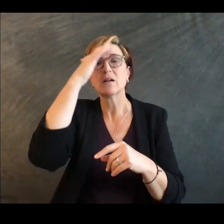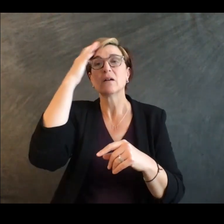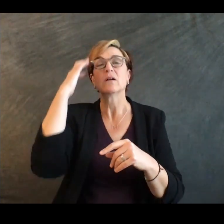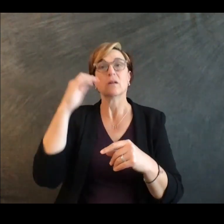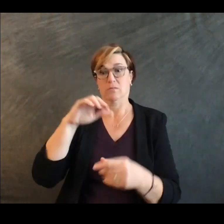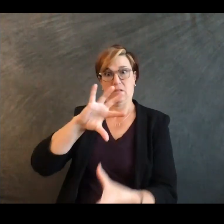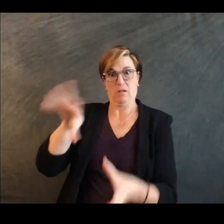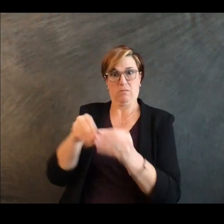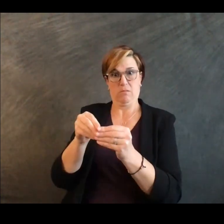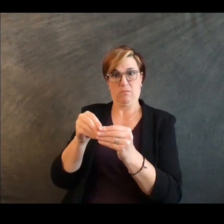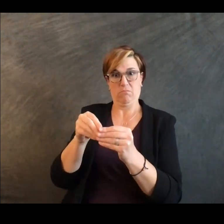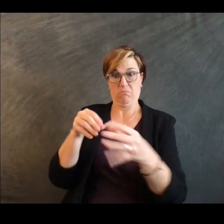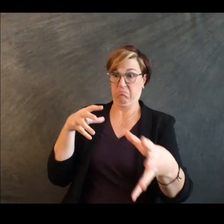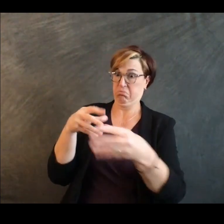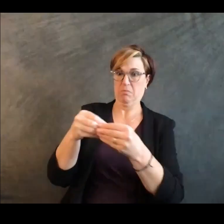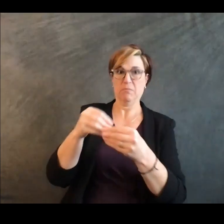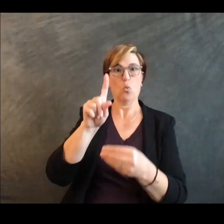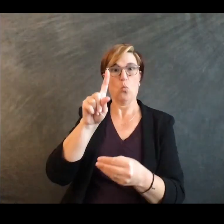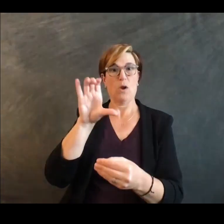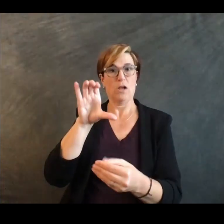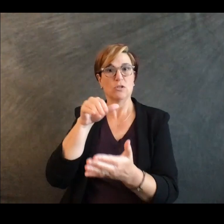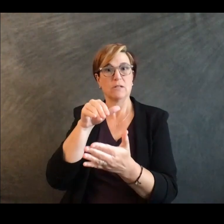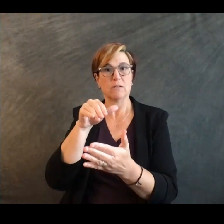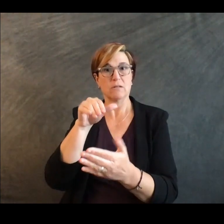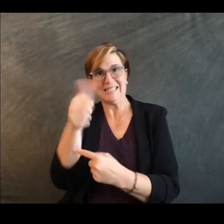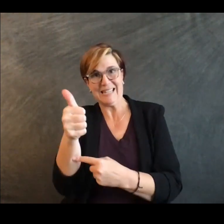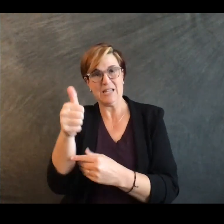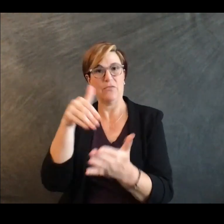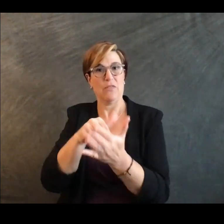ventilators coming over a short period of time I don't think we'll need them